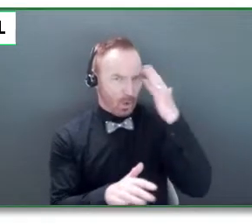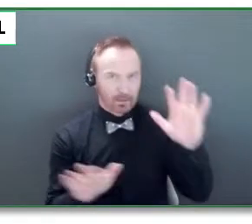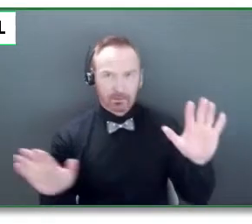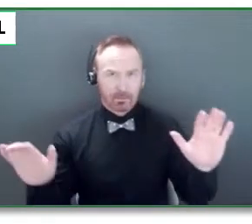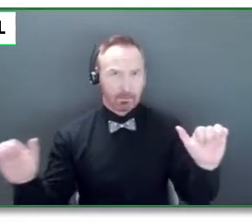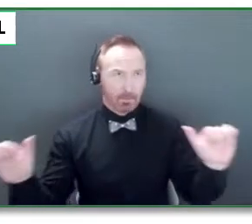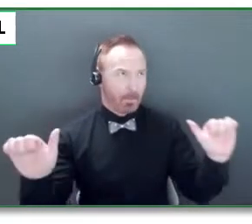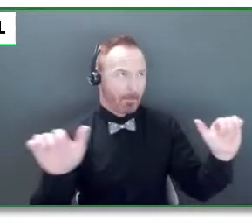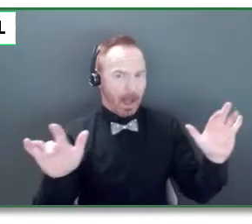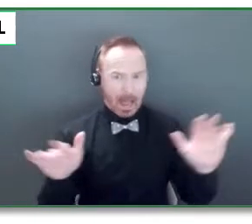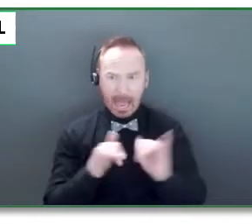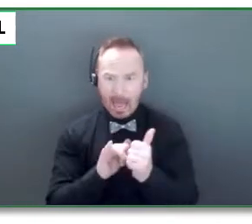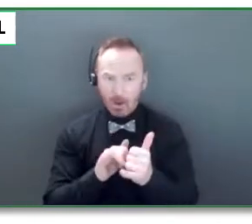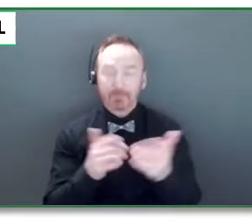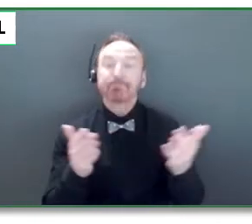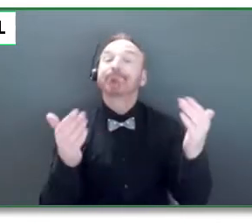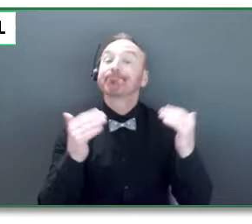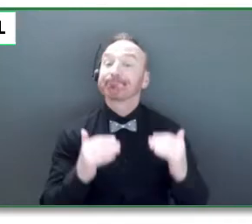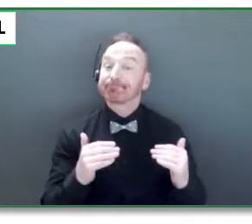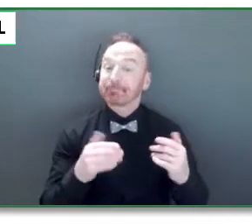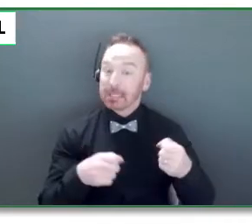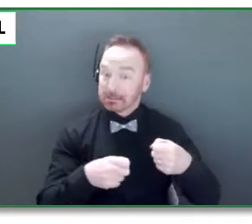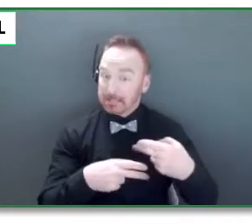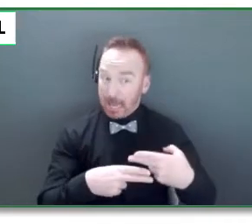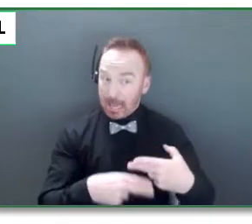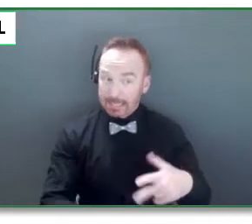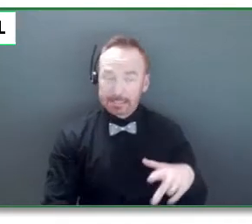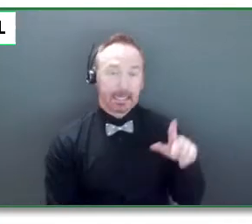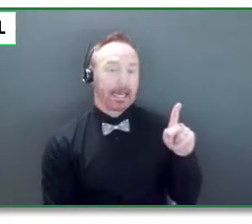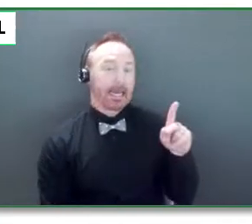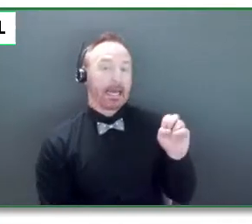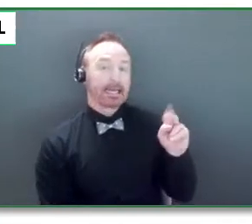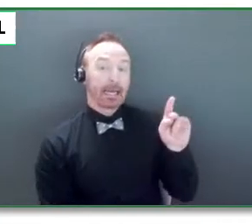So our advice is first of all, regarding legislation